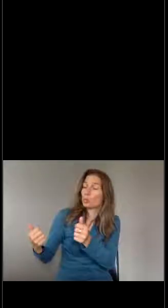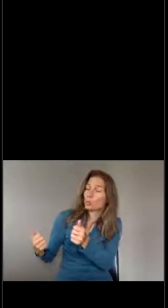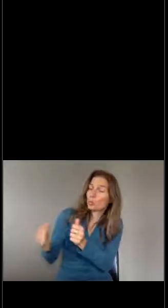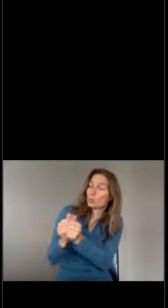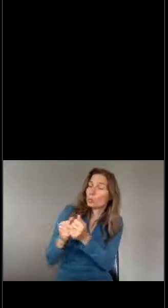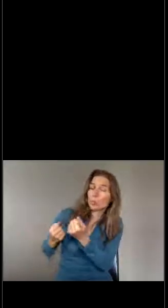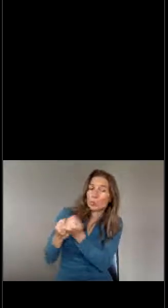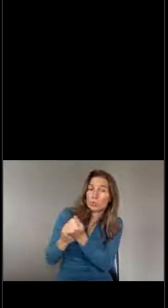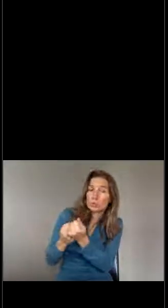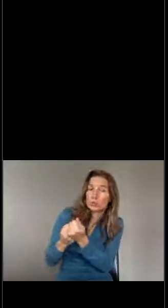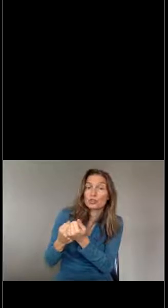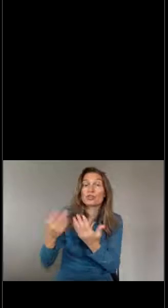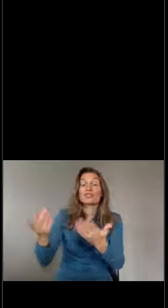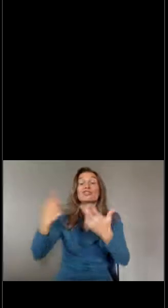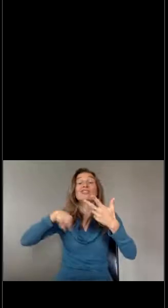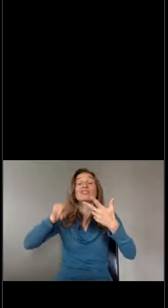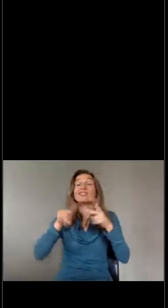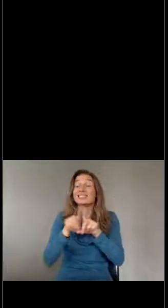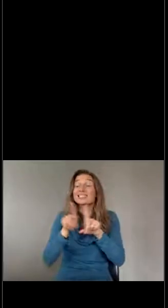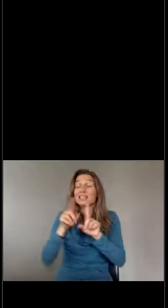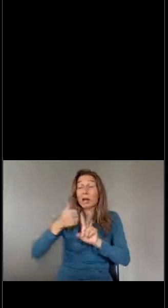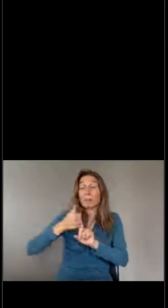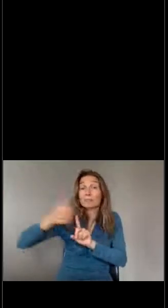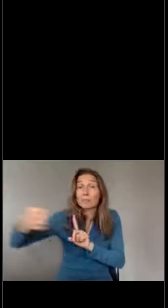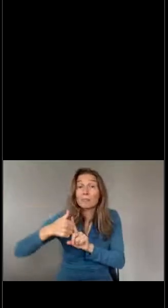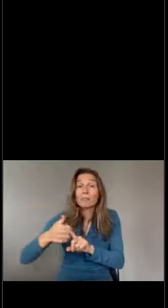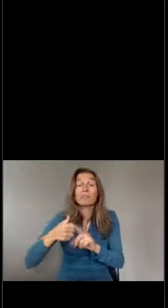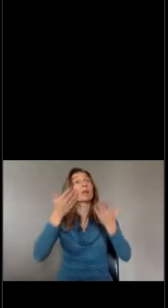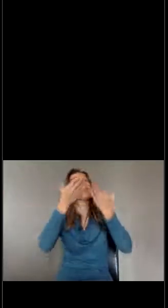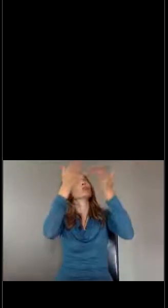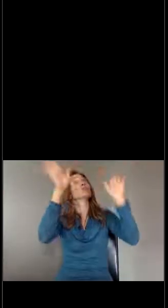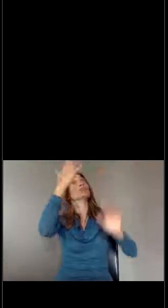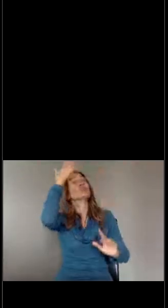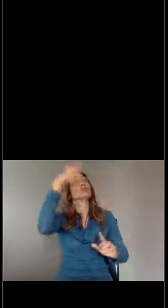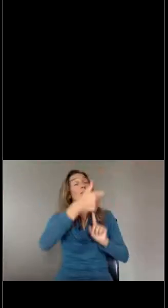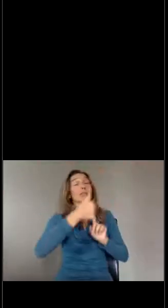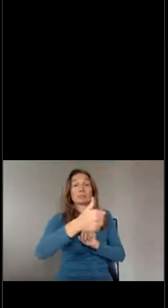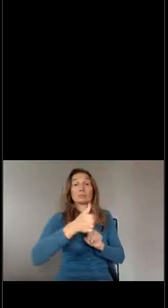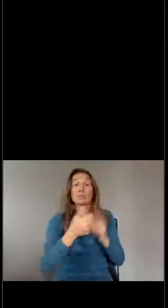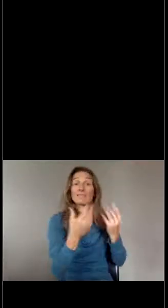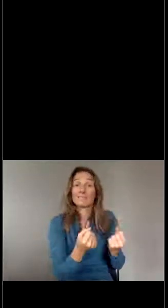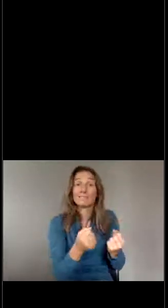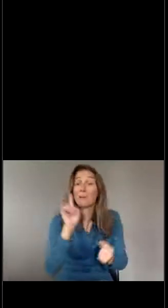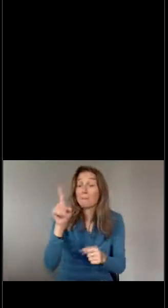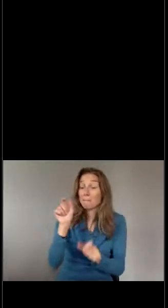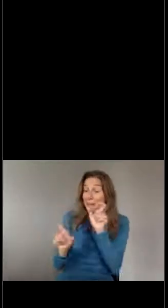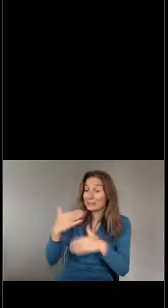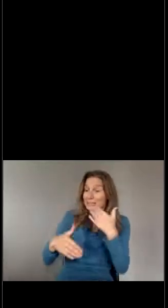In the absence of available accessible transportation, people with disabilities sometimes had to spend